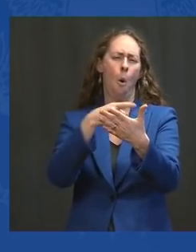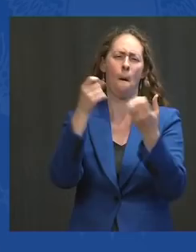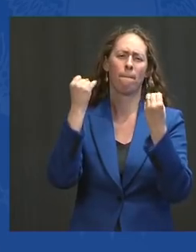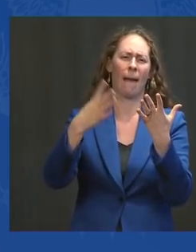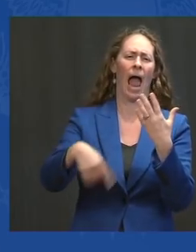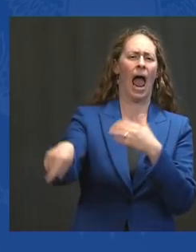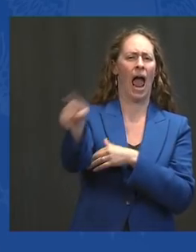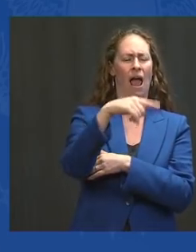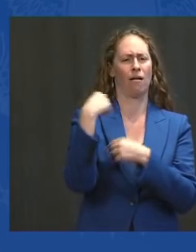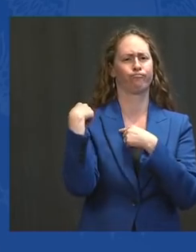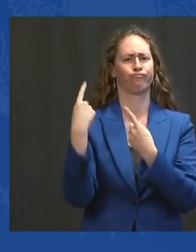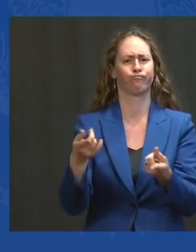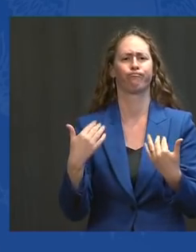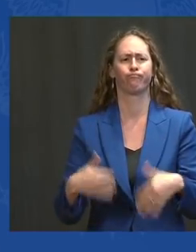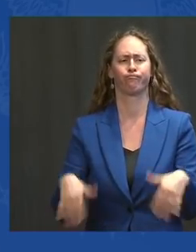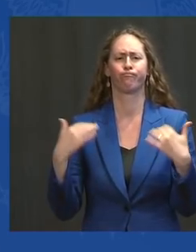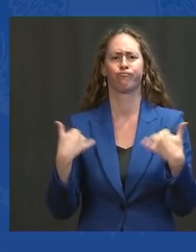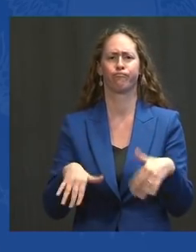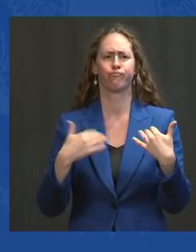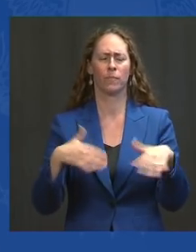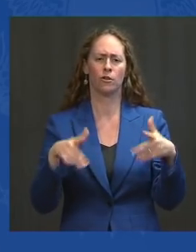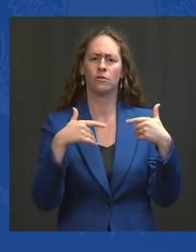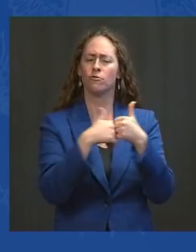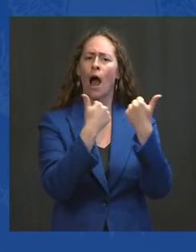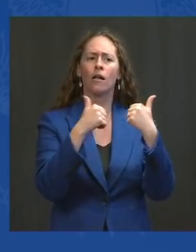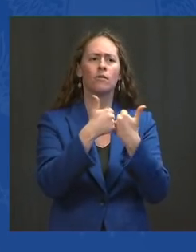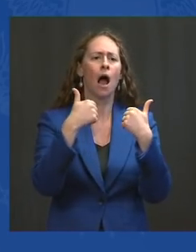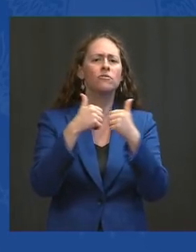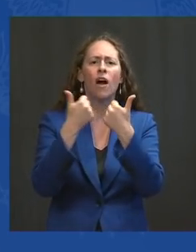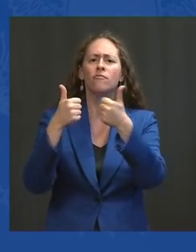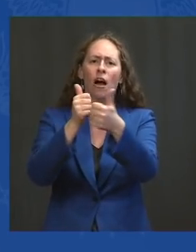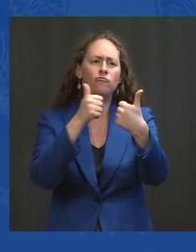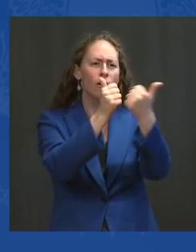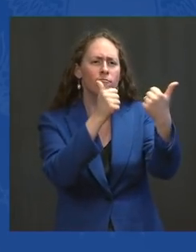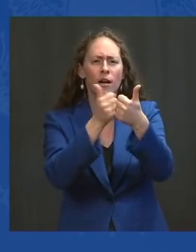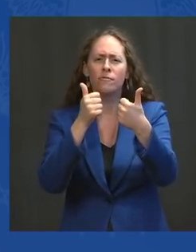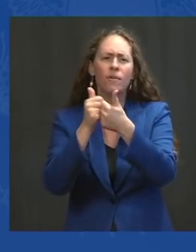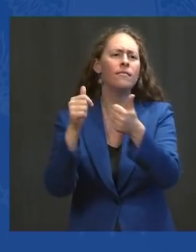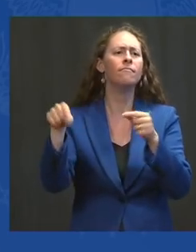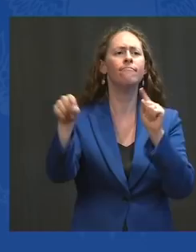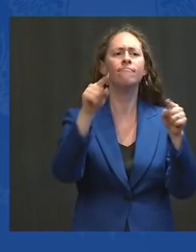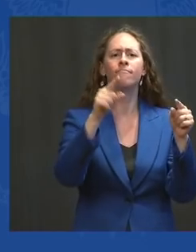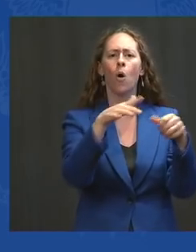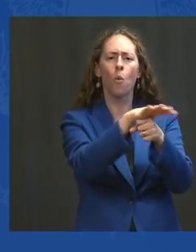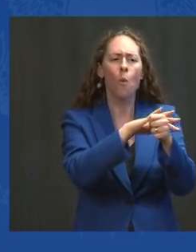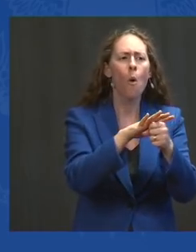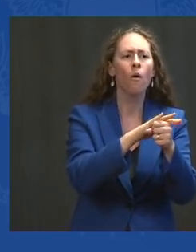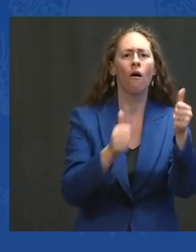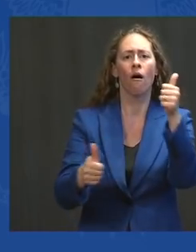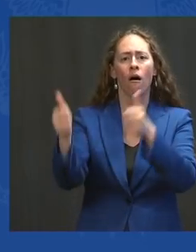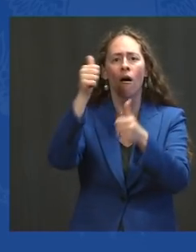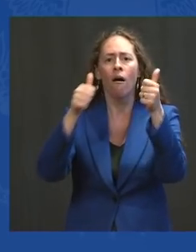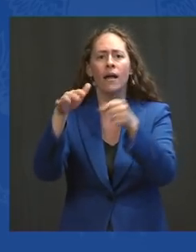Challenge after challenge brought to local, state, and election officials; state legislatures; state and federal courts --